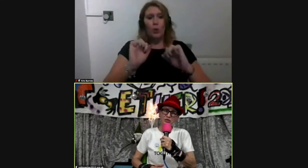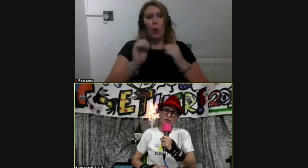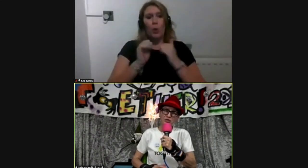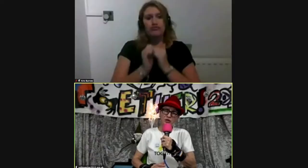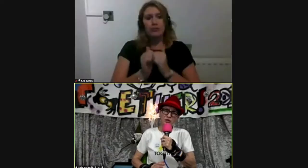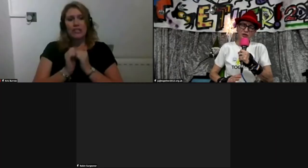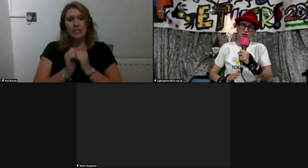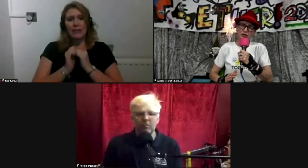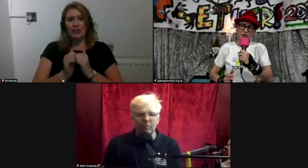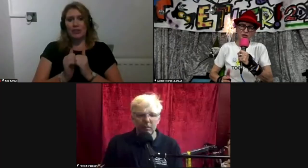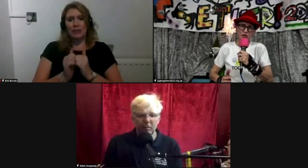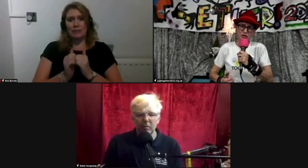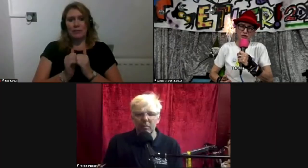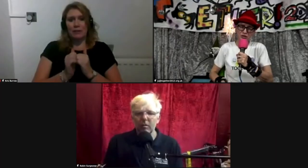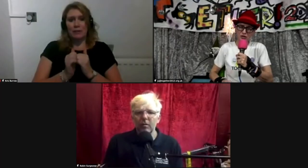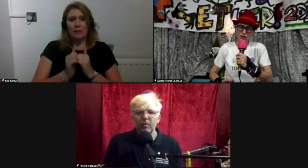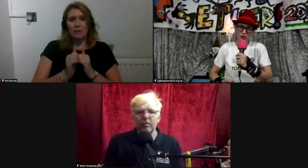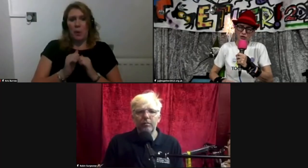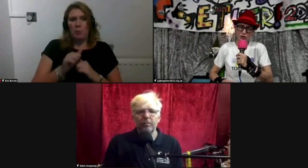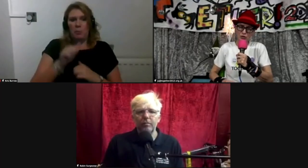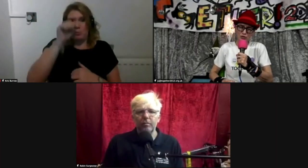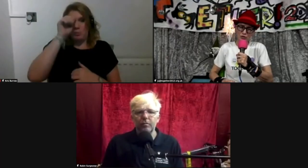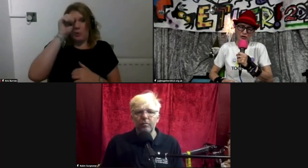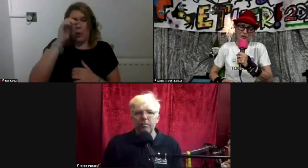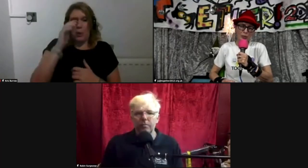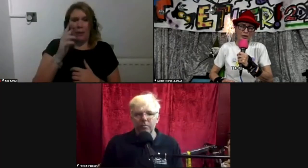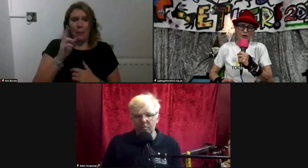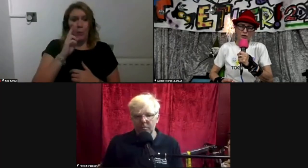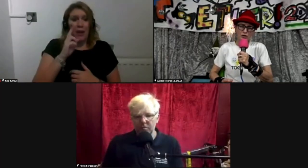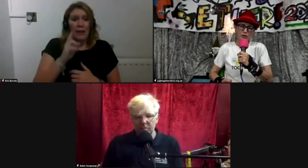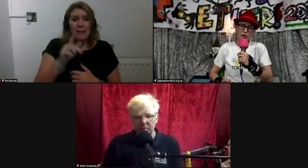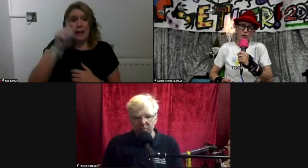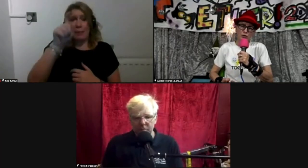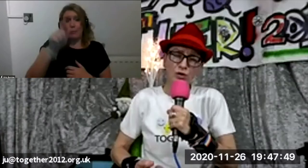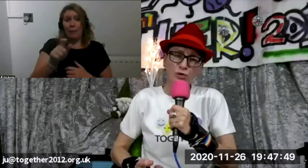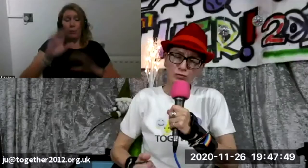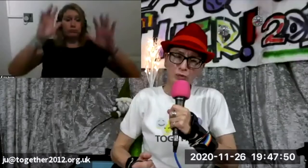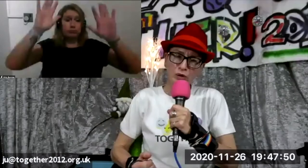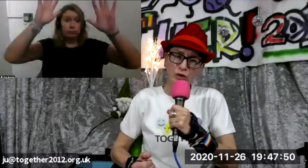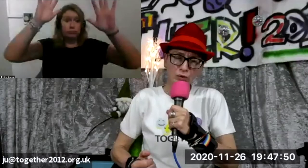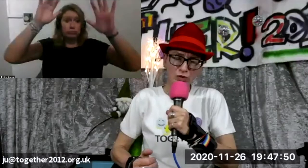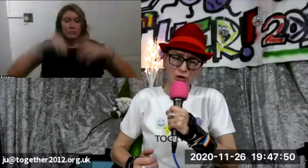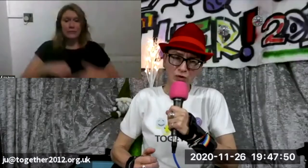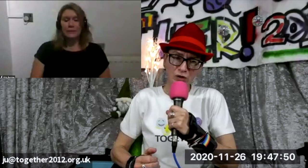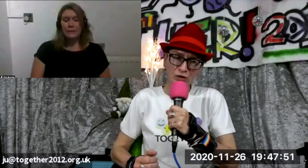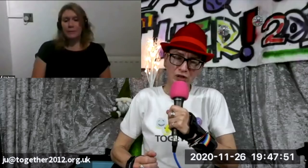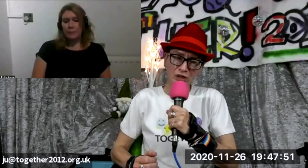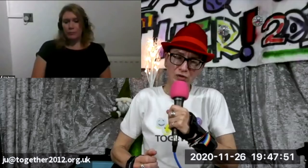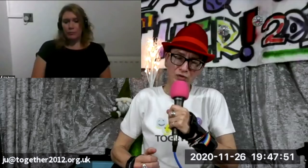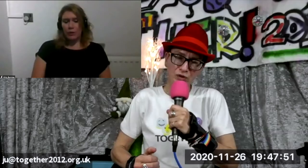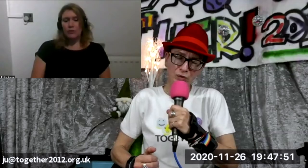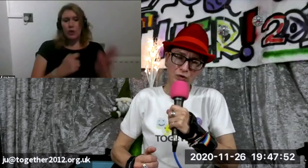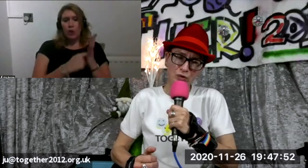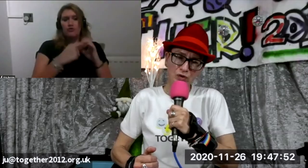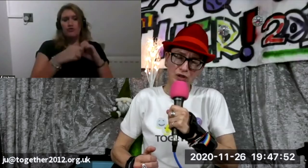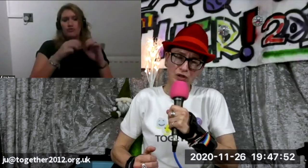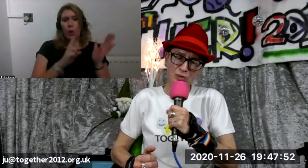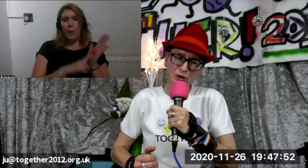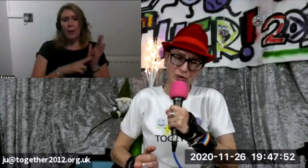even if nobody can actually see you doing it. So Robin, also known as Angry Fish what's your second poem?